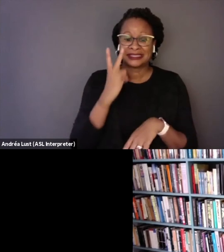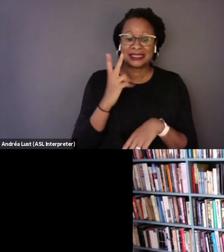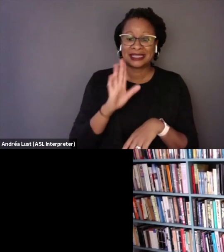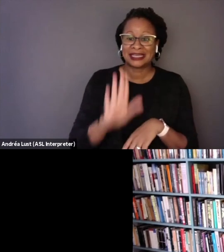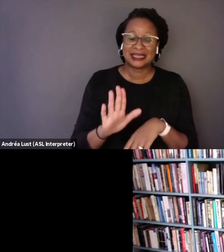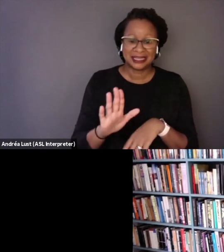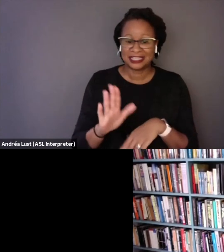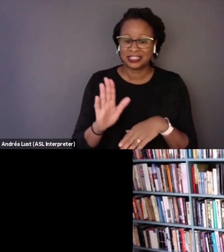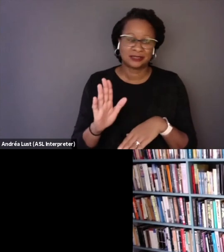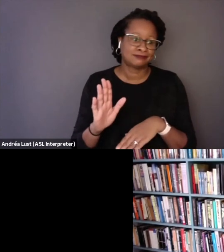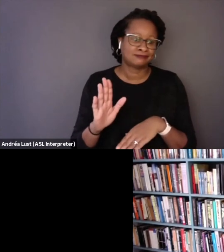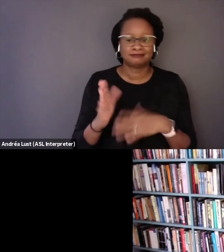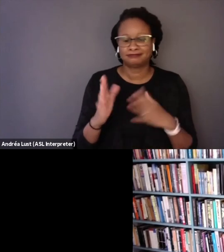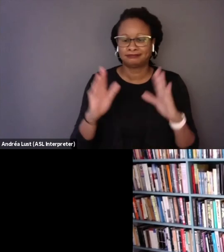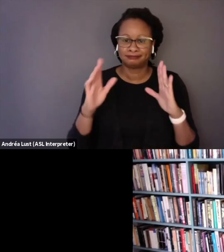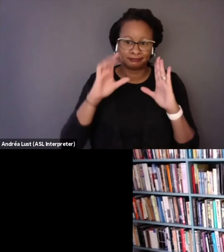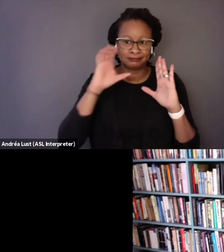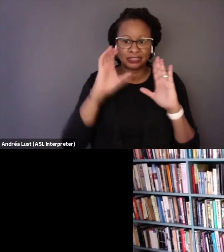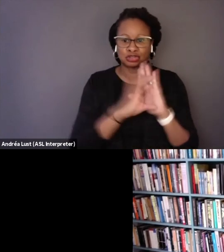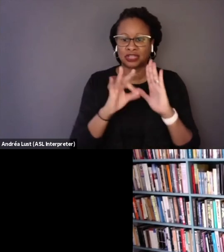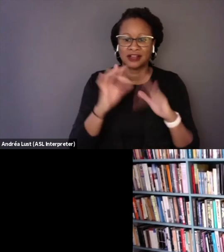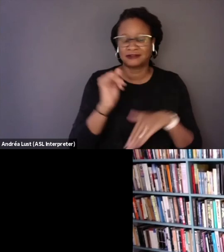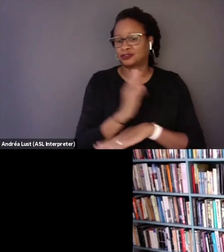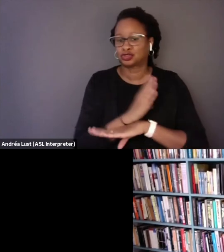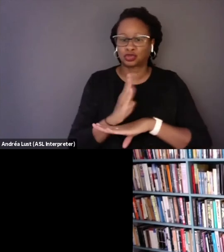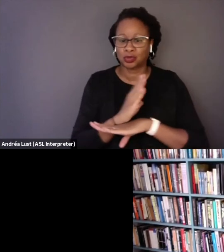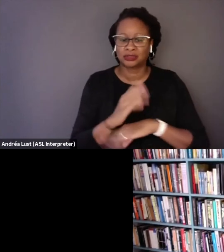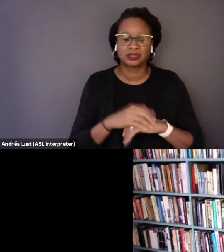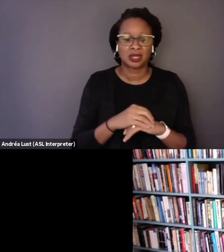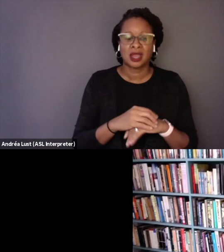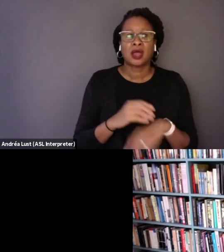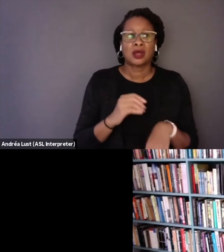versus what we can do with 4K or 8K today undersea.